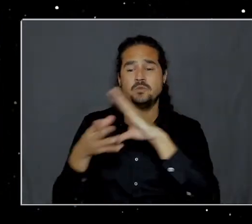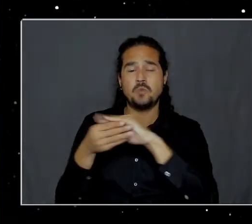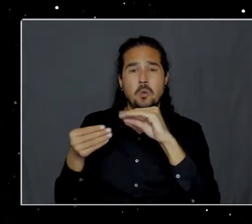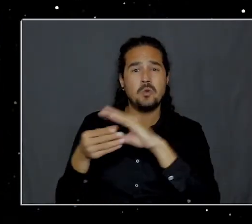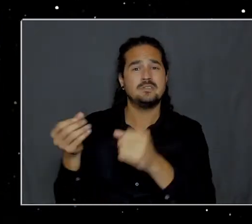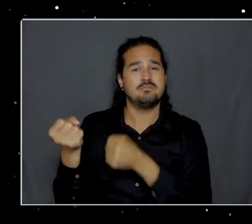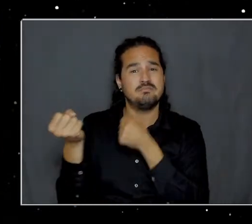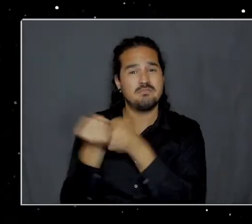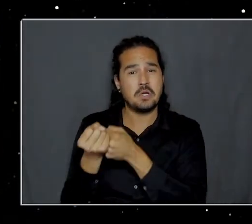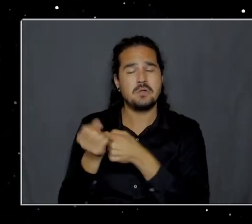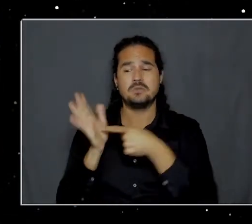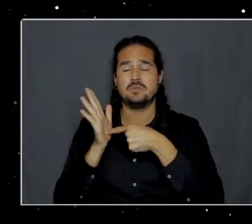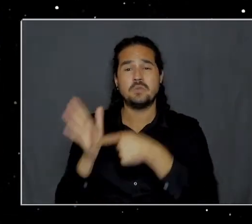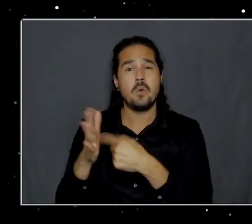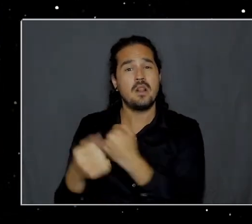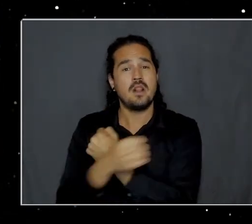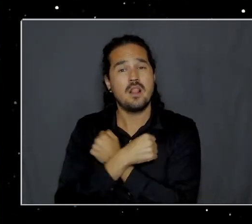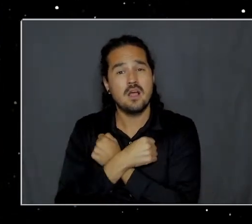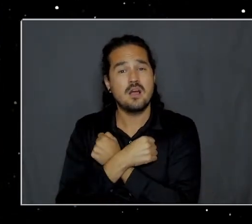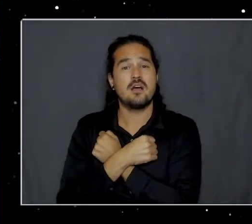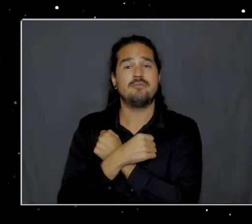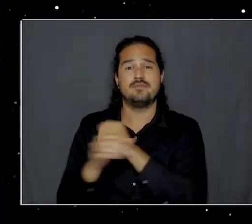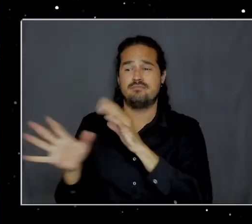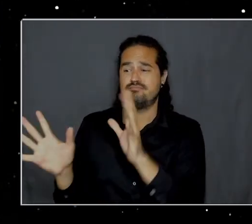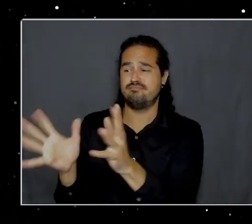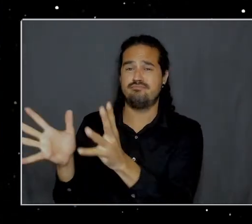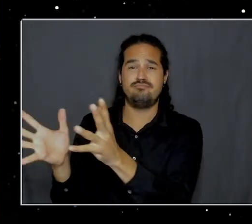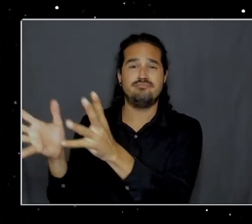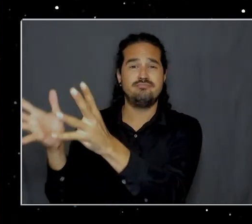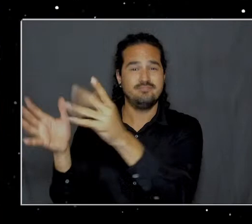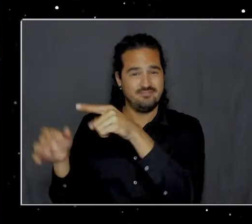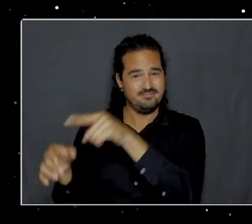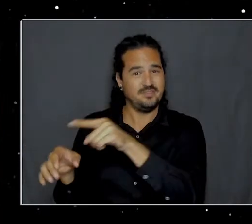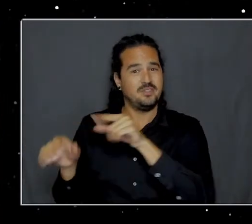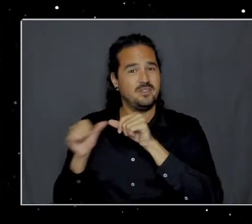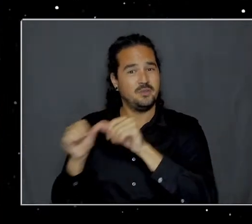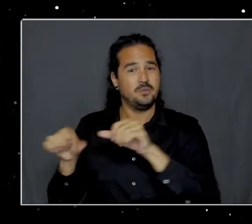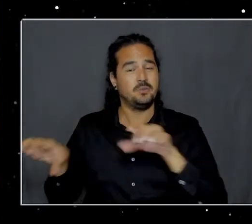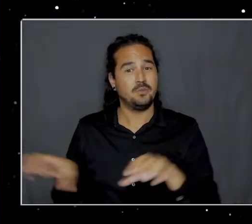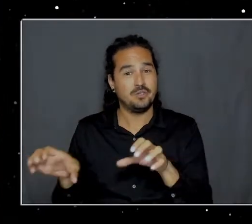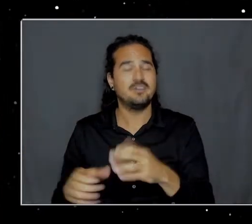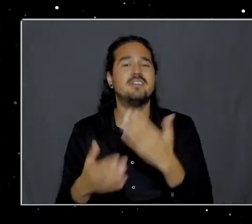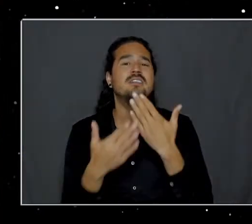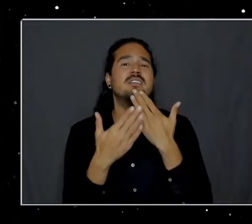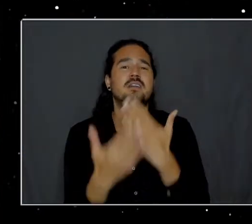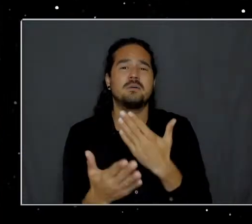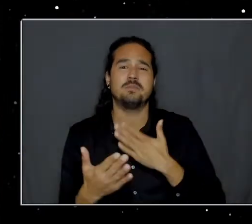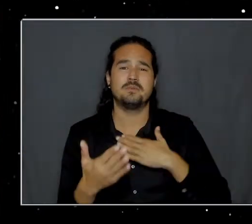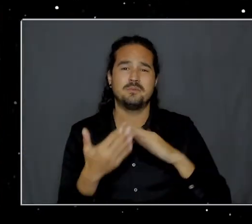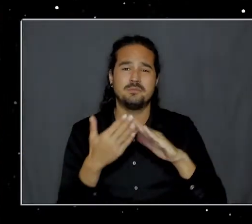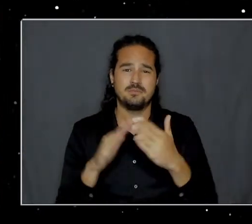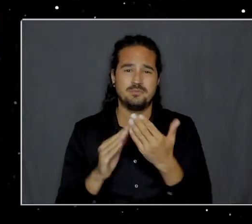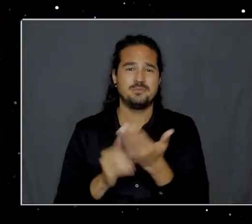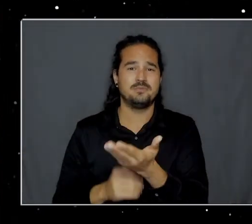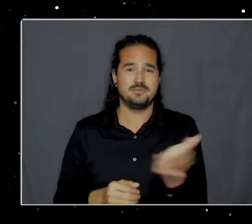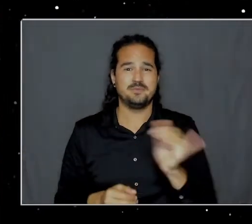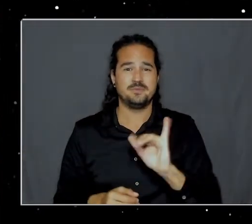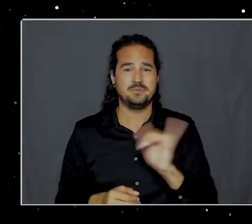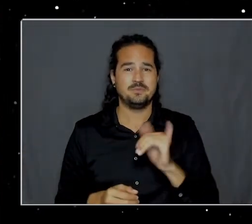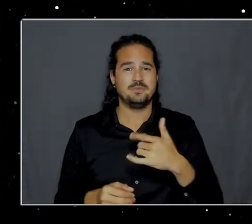SUPPORT FOR ME IN MY WORK. PESA U ("THANK YOU" IN PAIUTE)